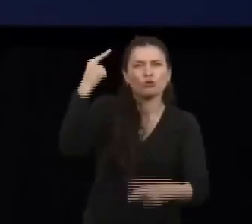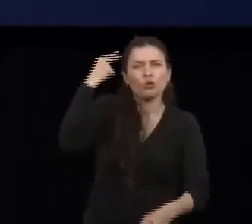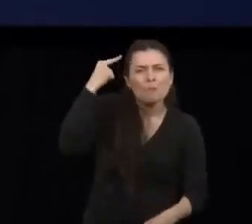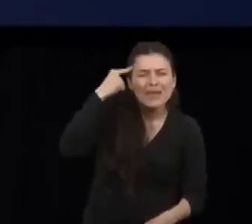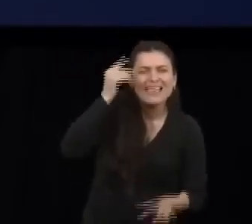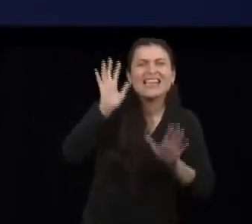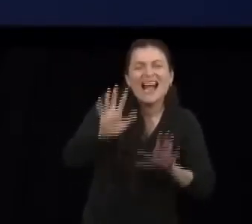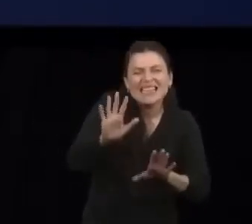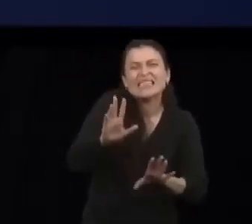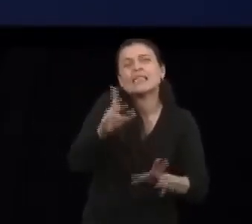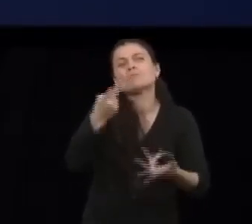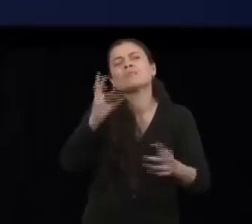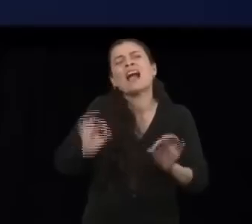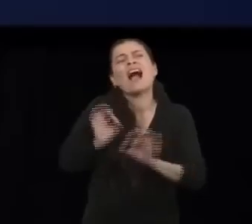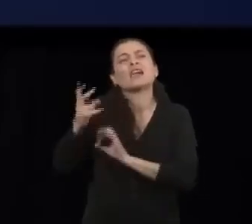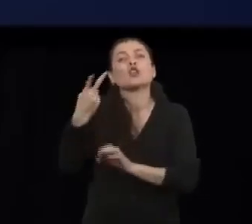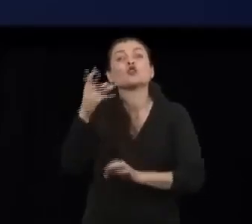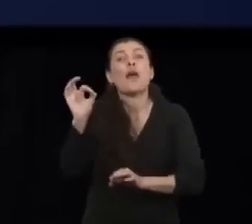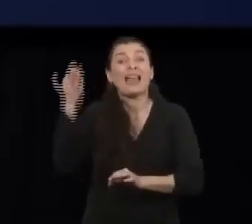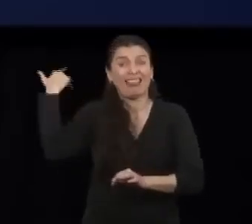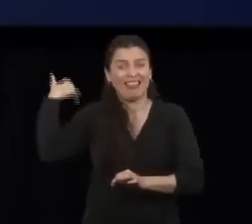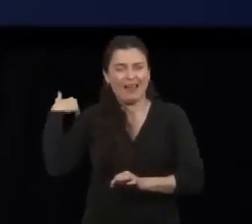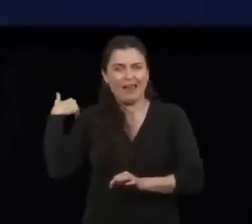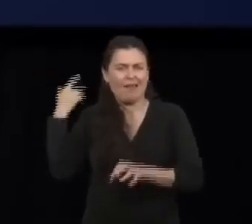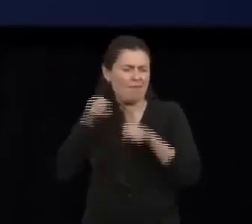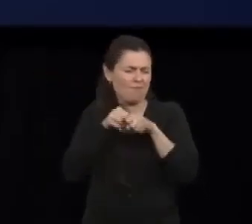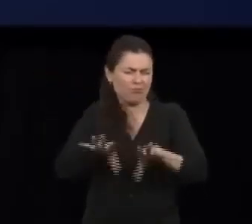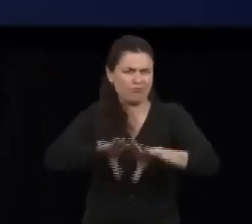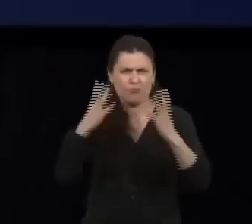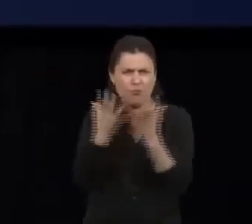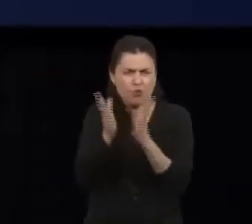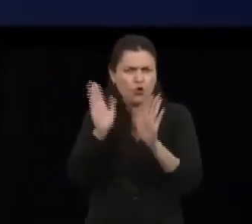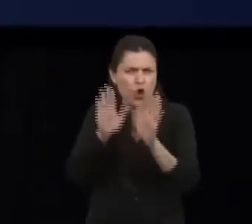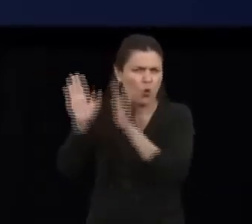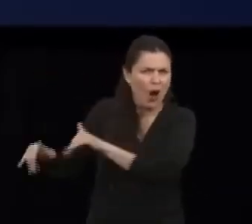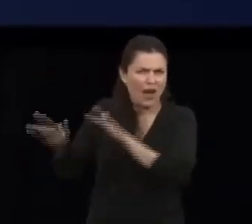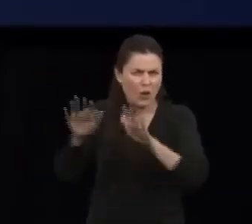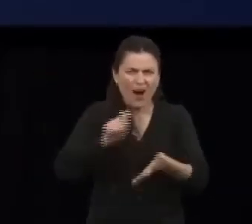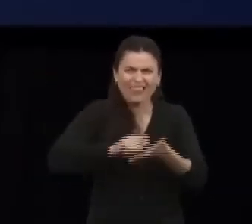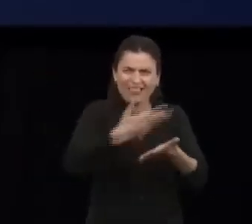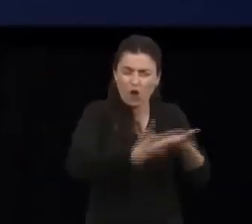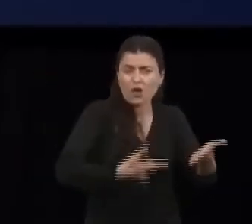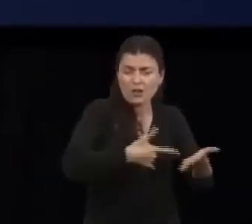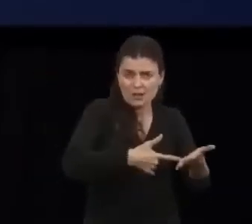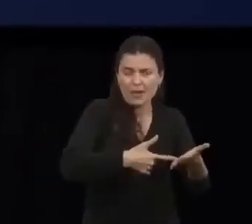let's say, if it was of an intertemporal characteristic,